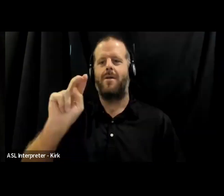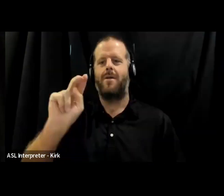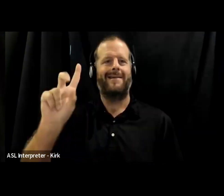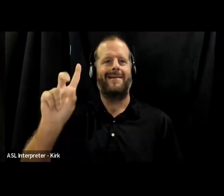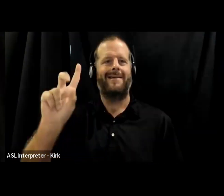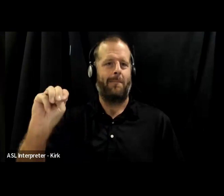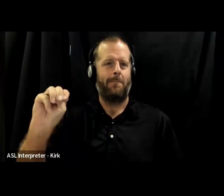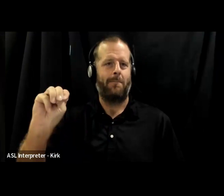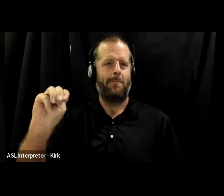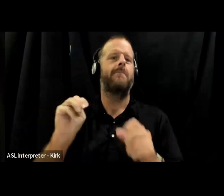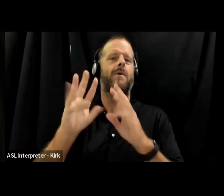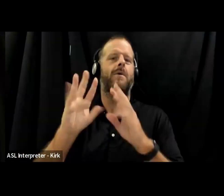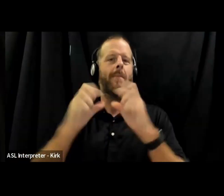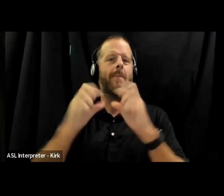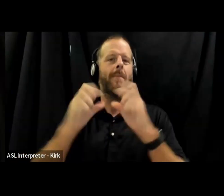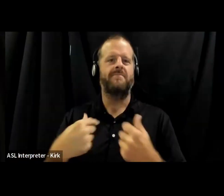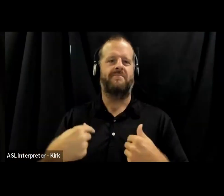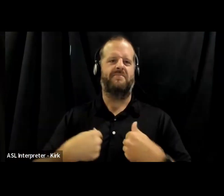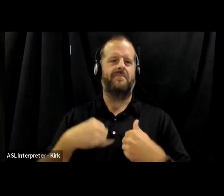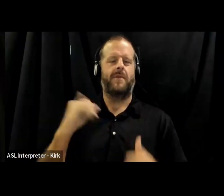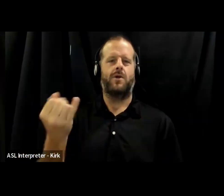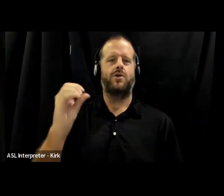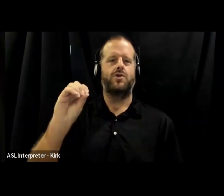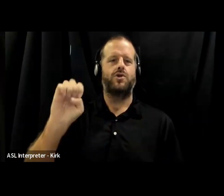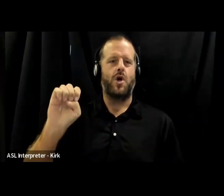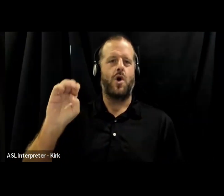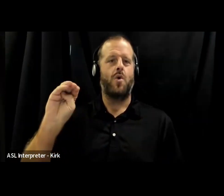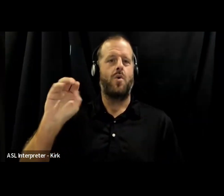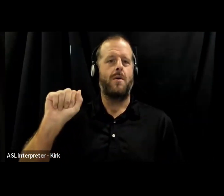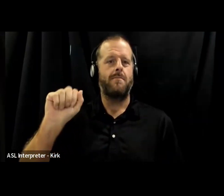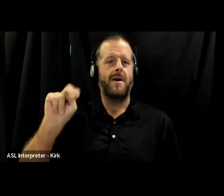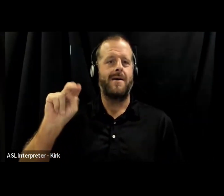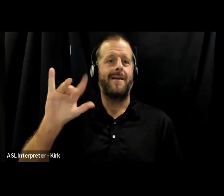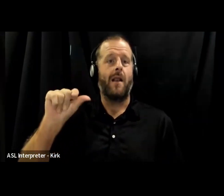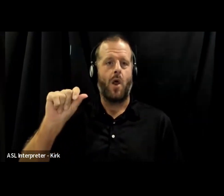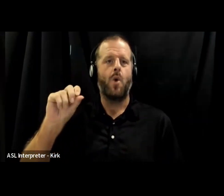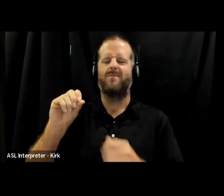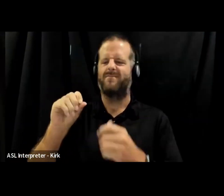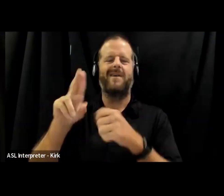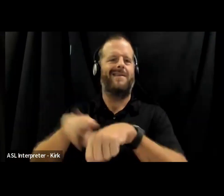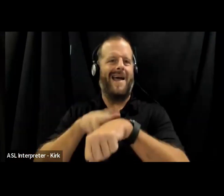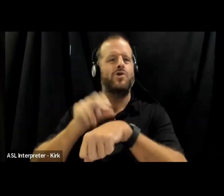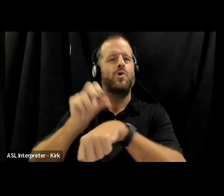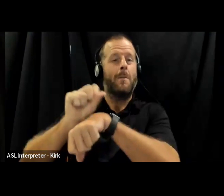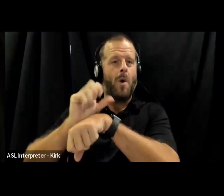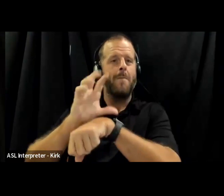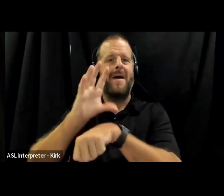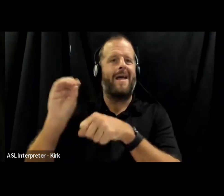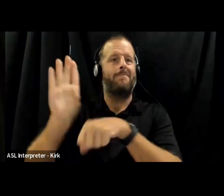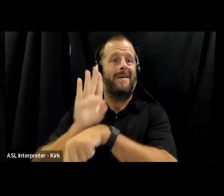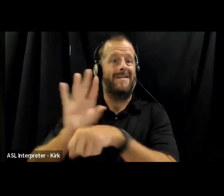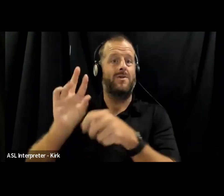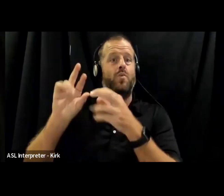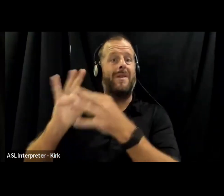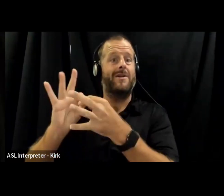I'm Joe Melillo, National Employment and Business Relations Specialist with Helen Keller National Center.